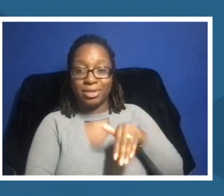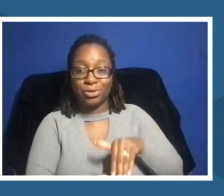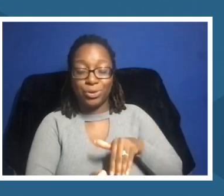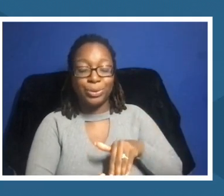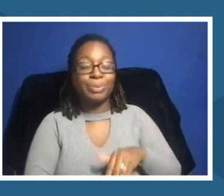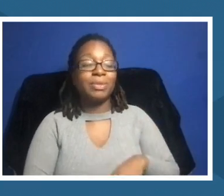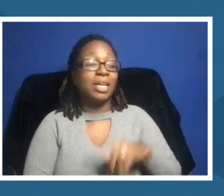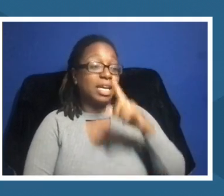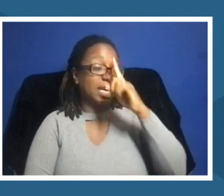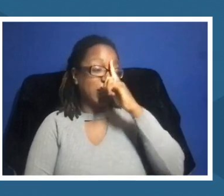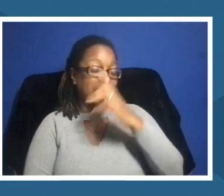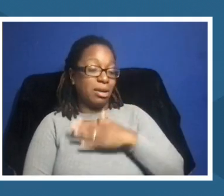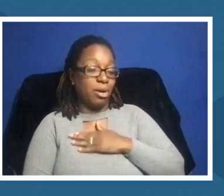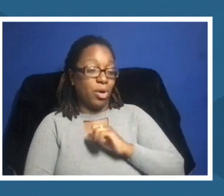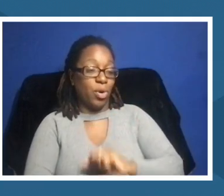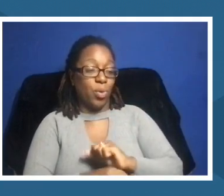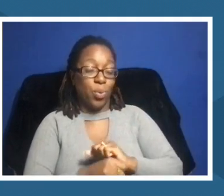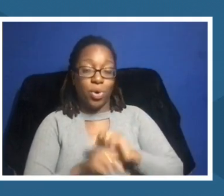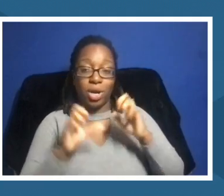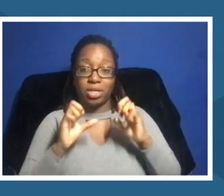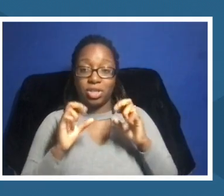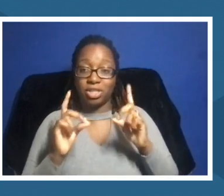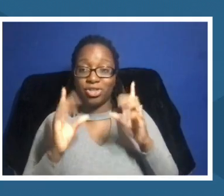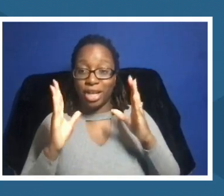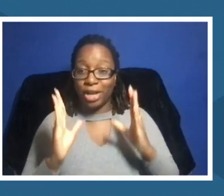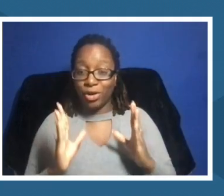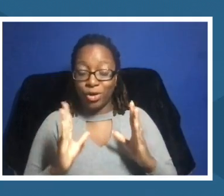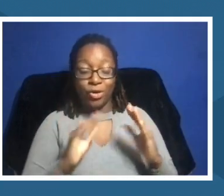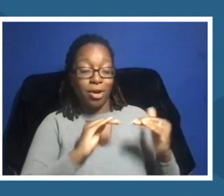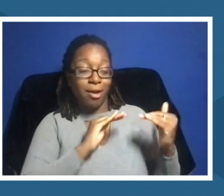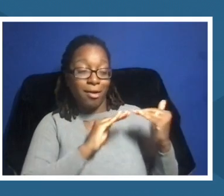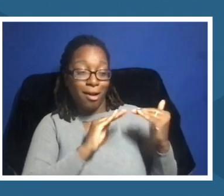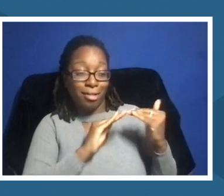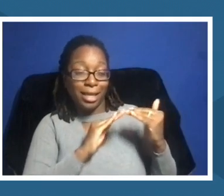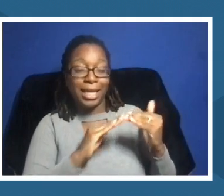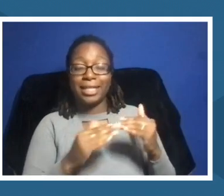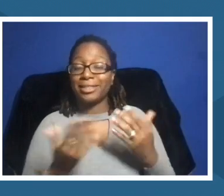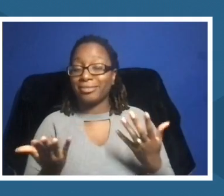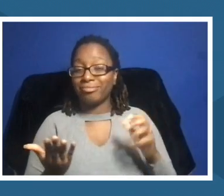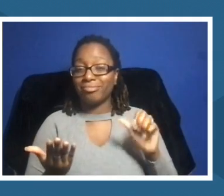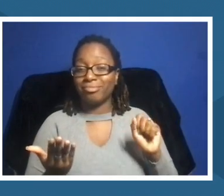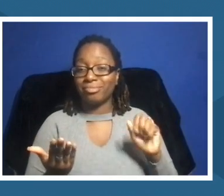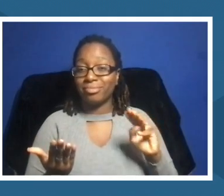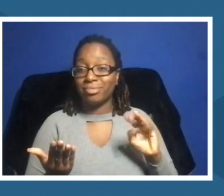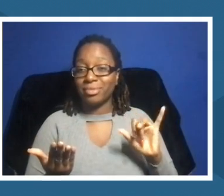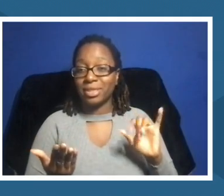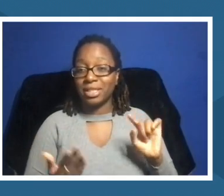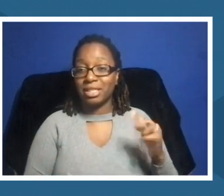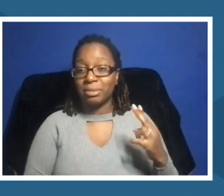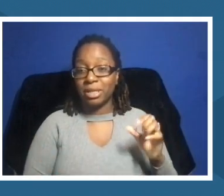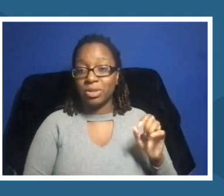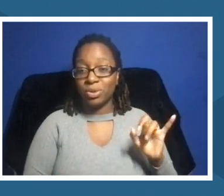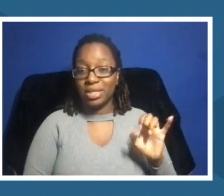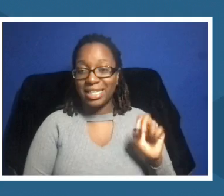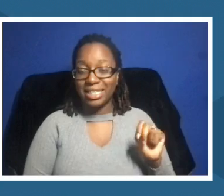educators and also with my amazing colleagues and educators at the smithsonian is we can't lose sight of the fact that